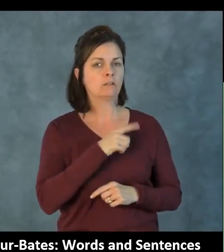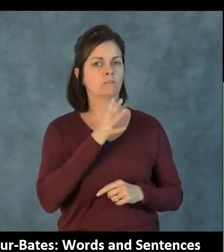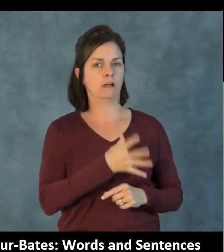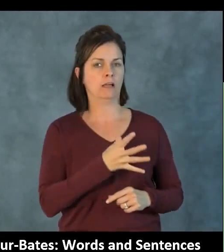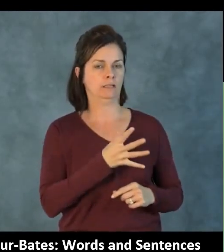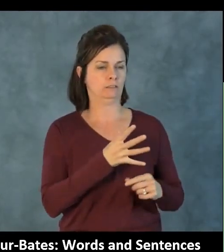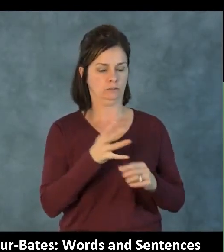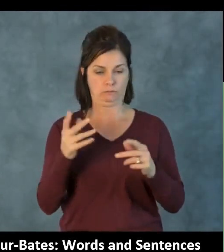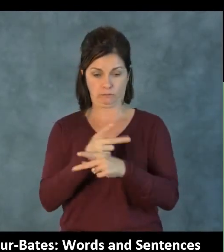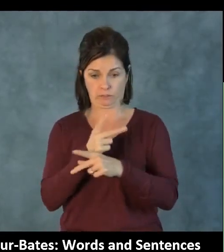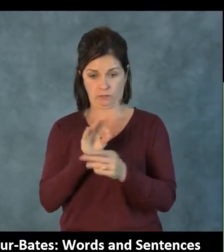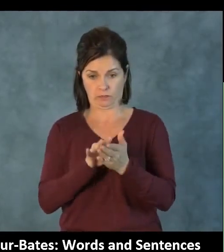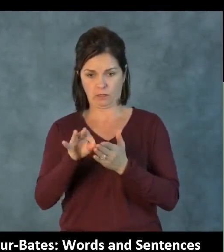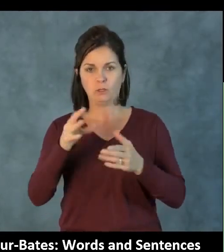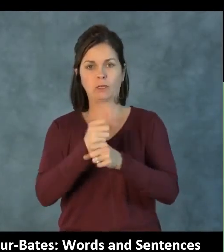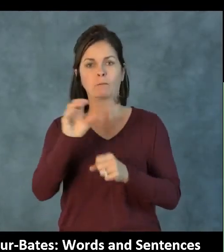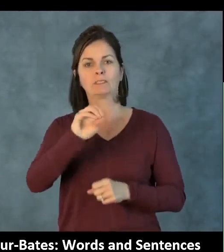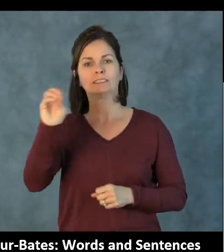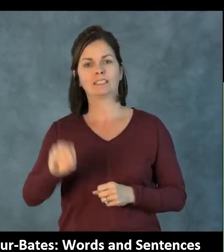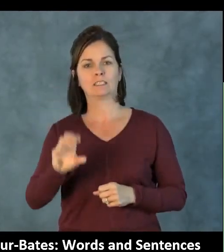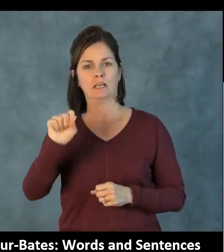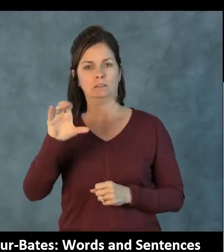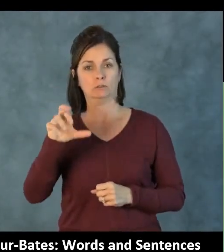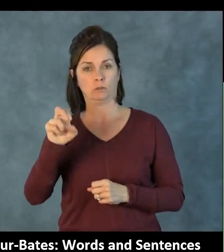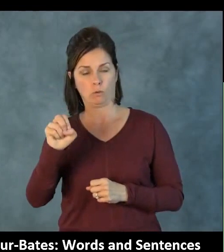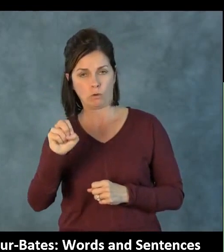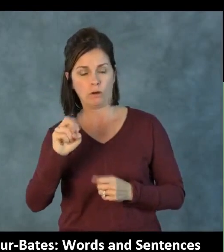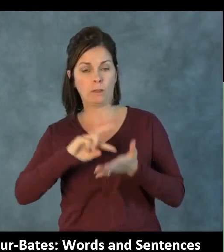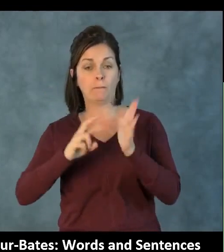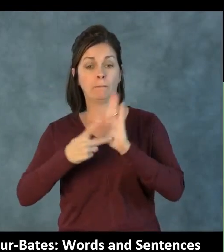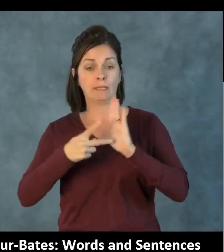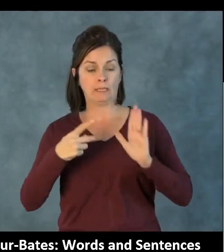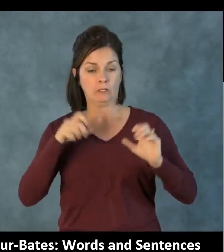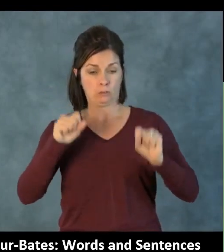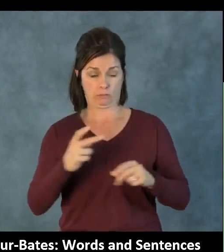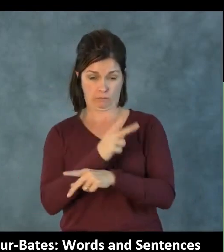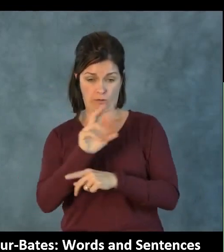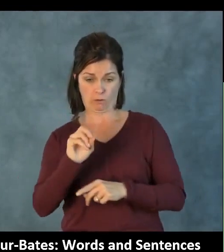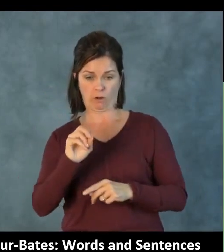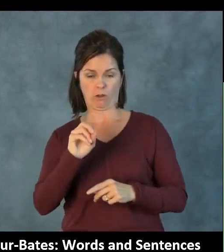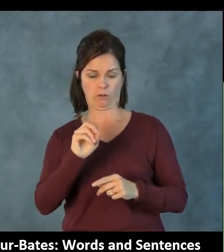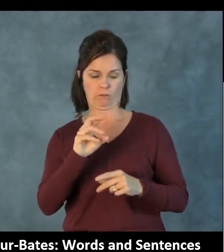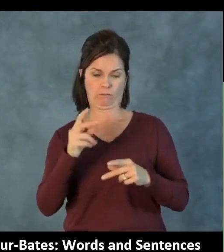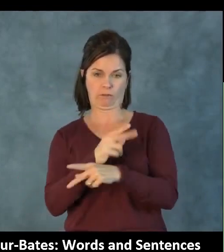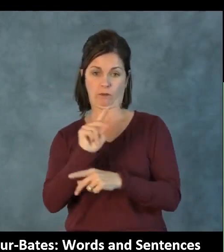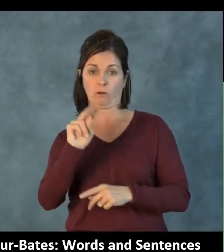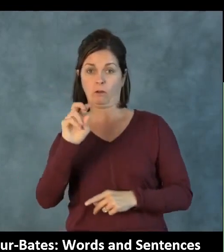You're able to tell what percentage of children are performing more poorly than the child